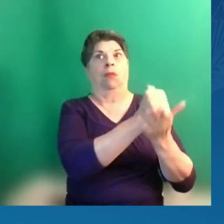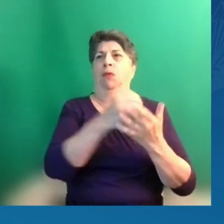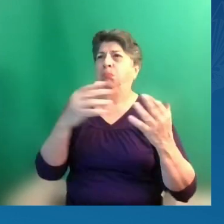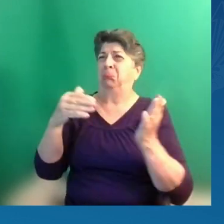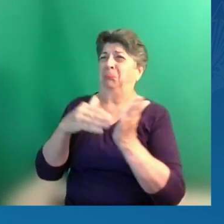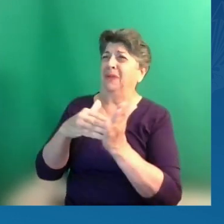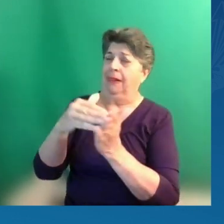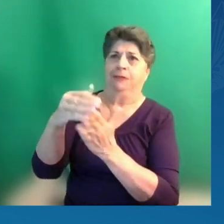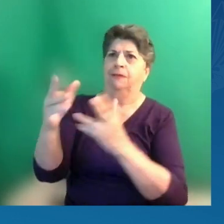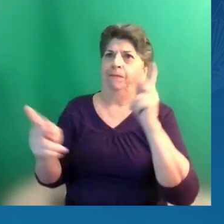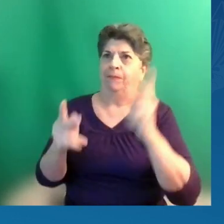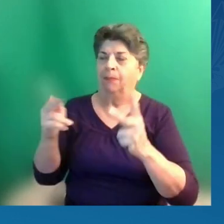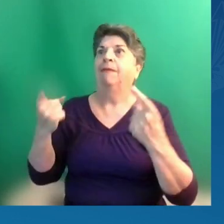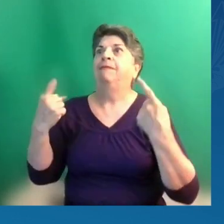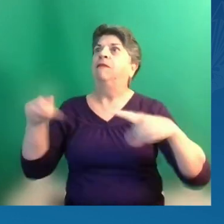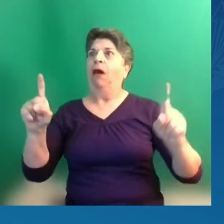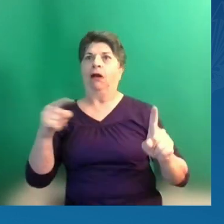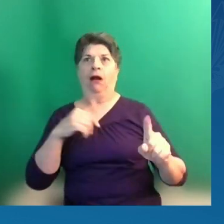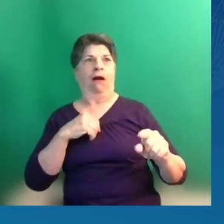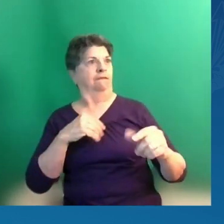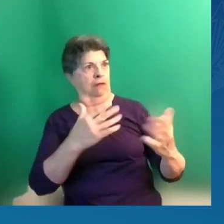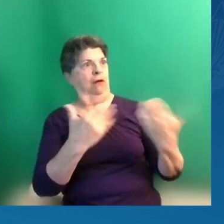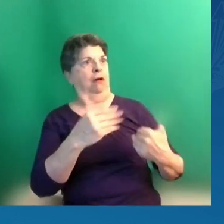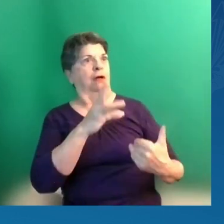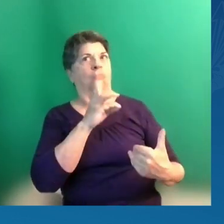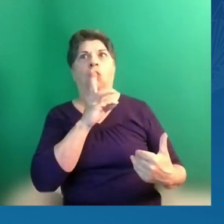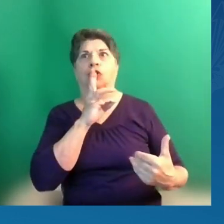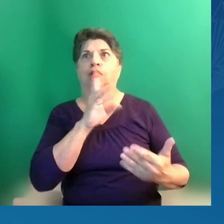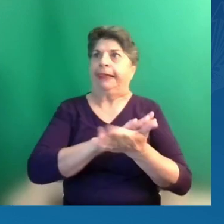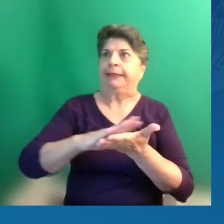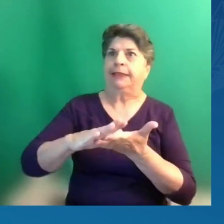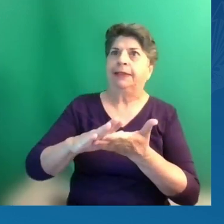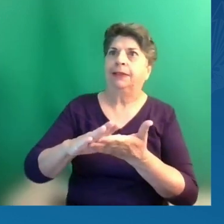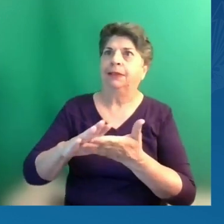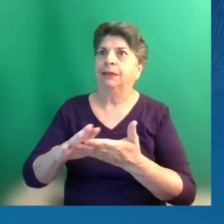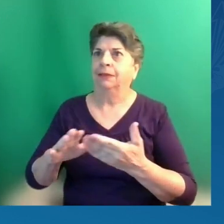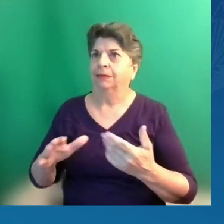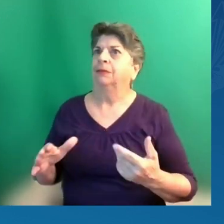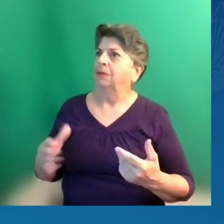As we expand our work with partners in Niger, Mongolia, Kiribati and Solomon Islands